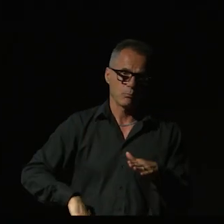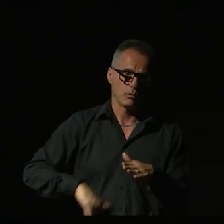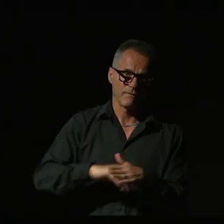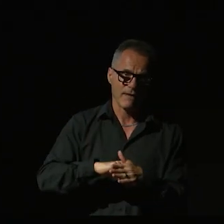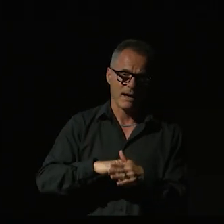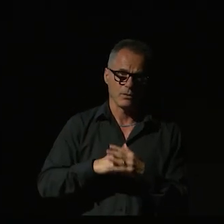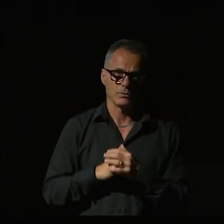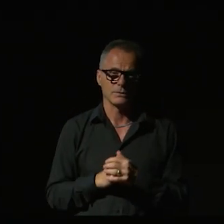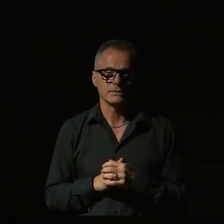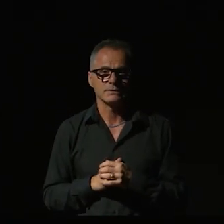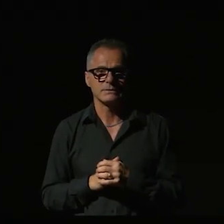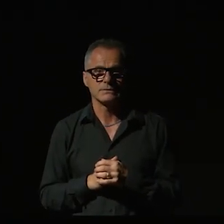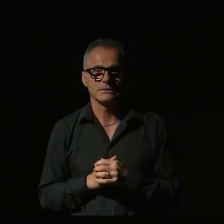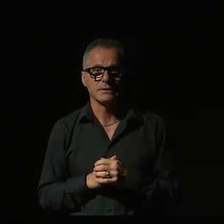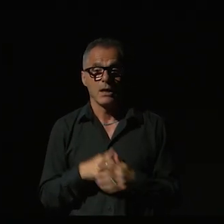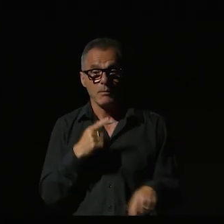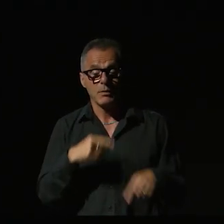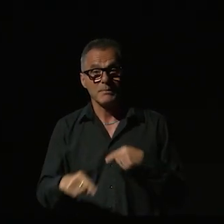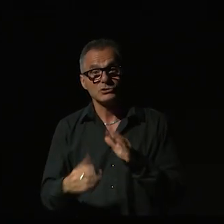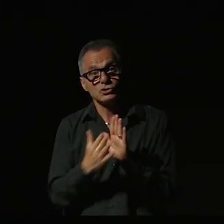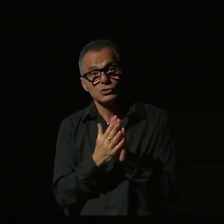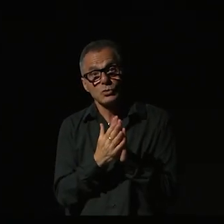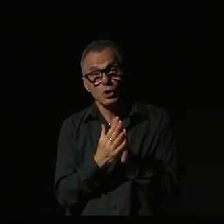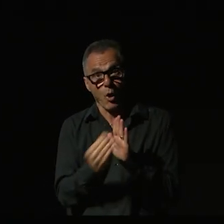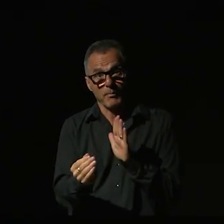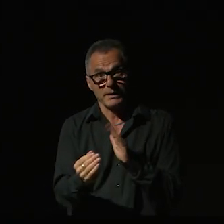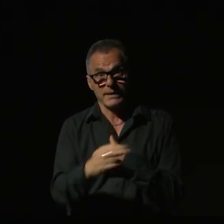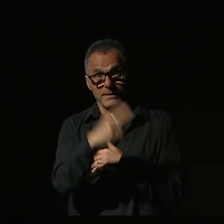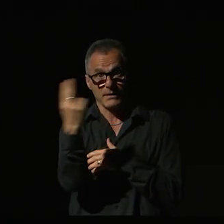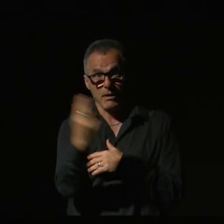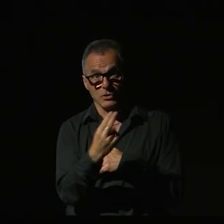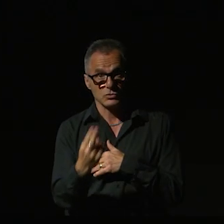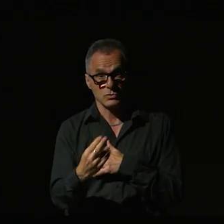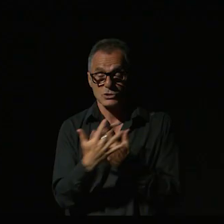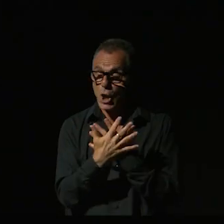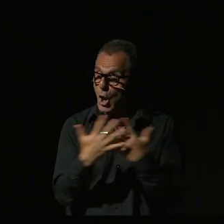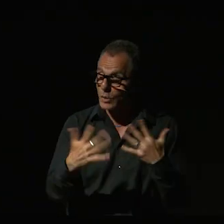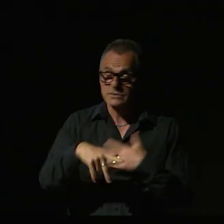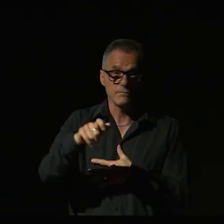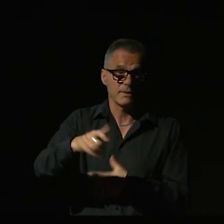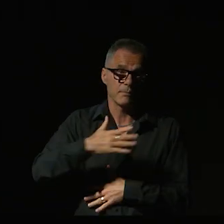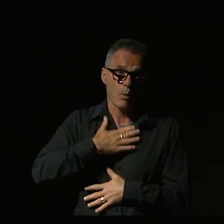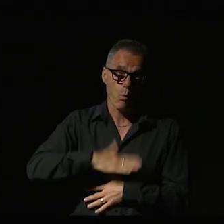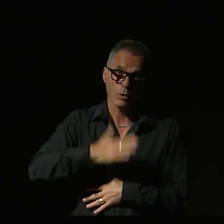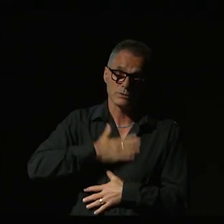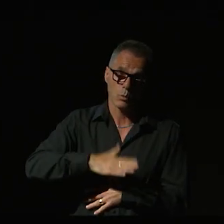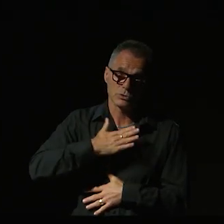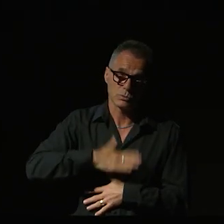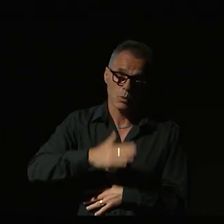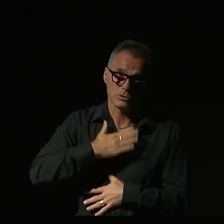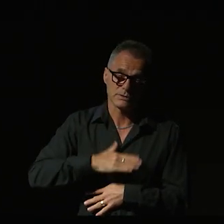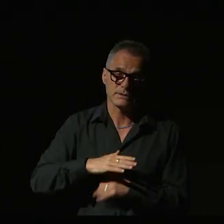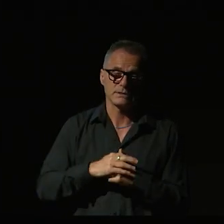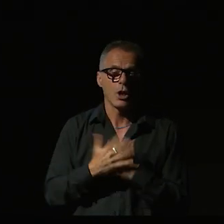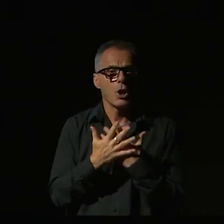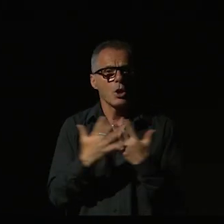Permission to copy the frescoes was highly sought-after and the palace visitors. Lock documents numerous artists studying there